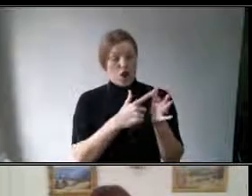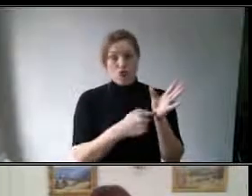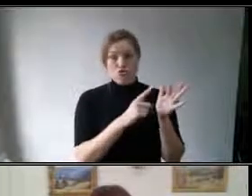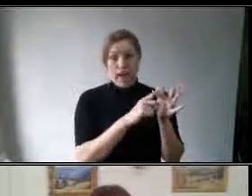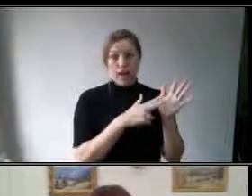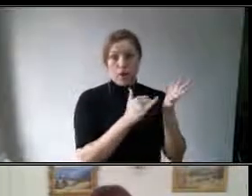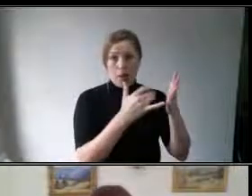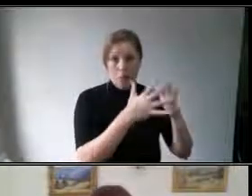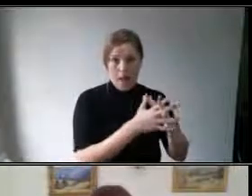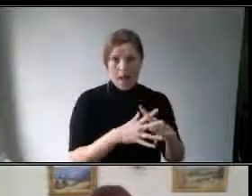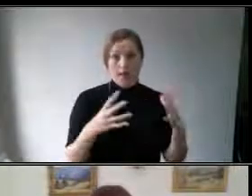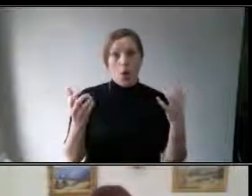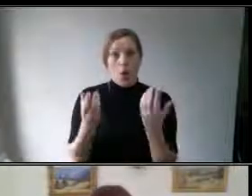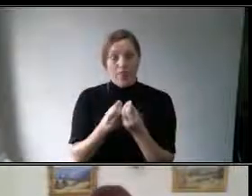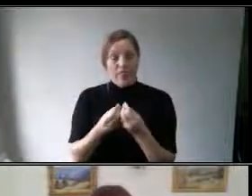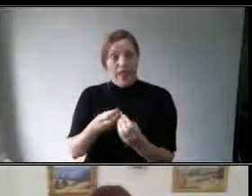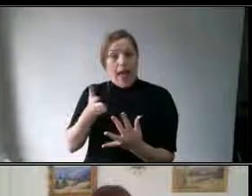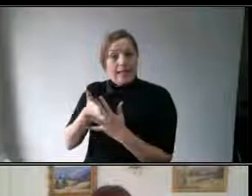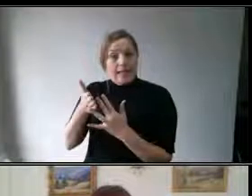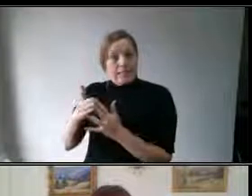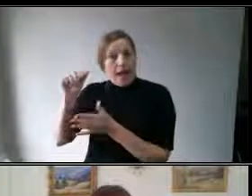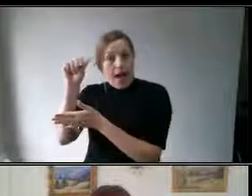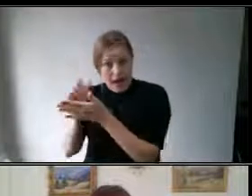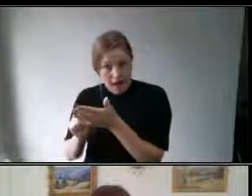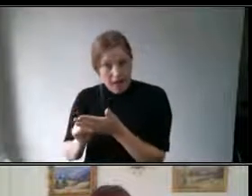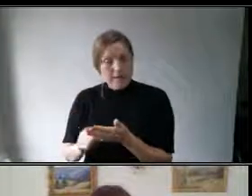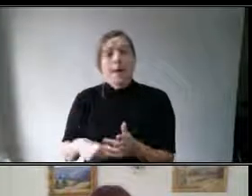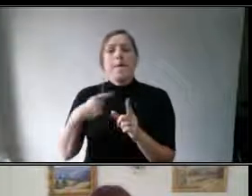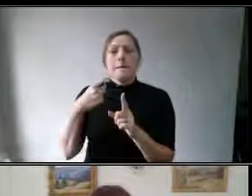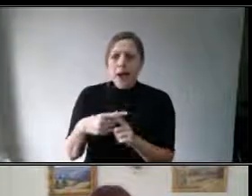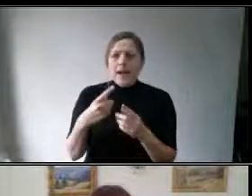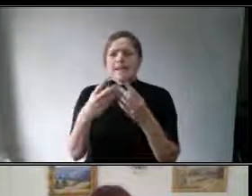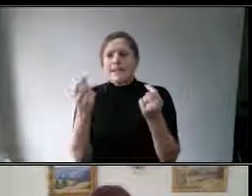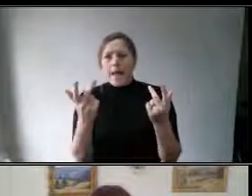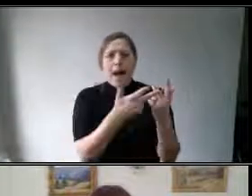and then a range of different new south wales-based art screen and cultural organizations